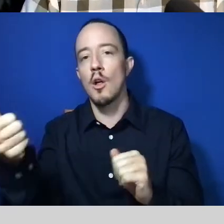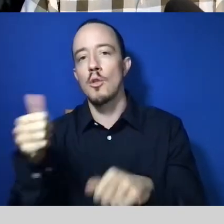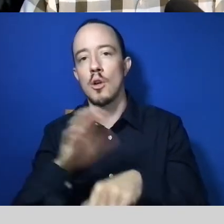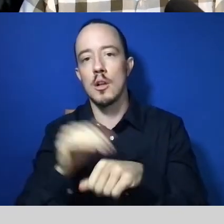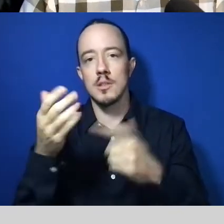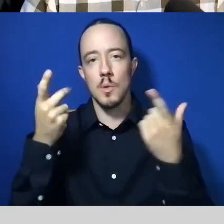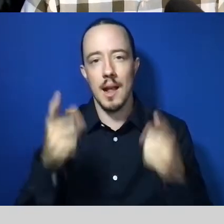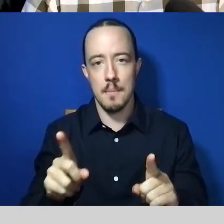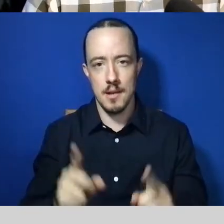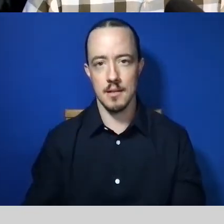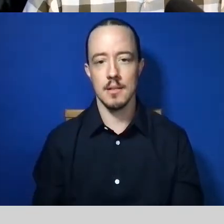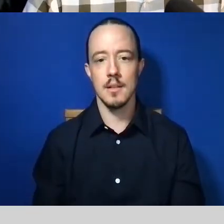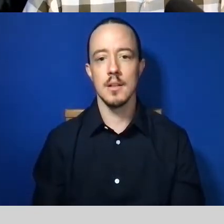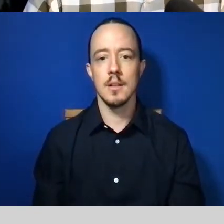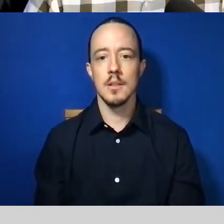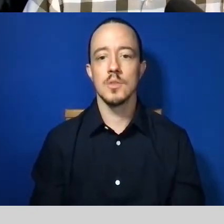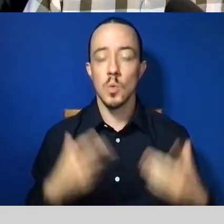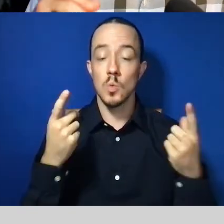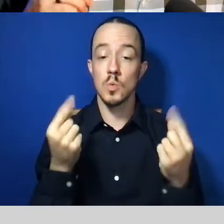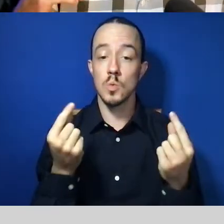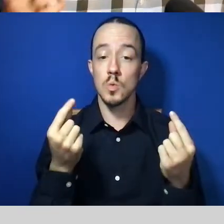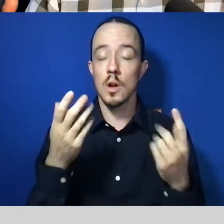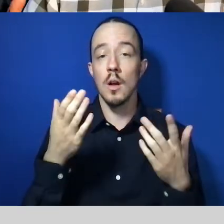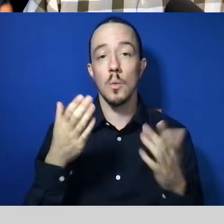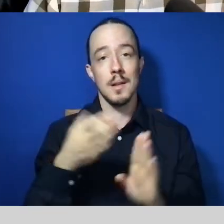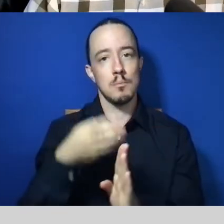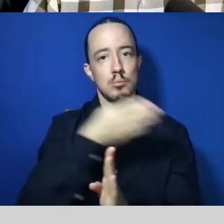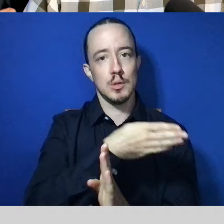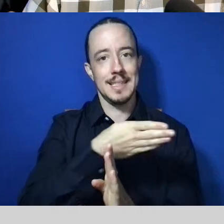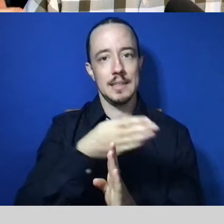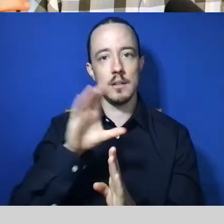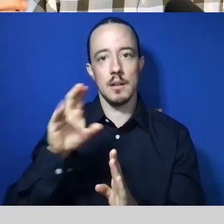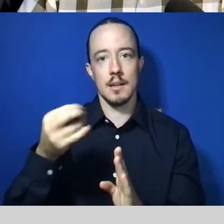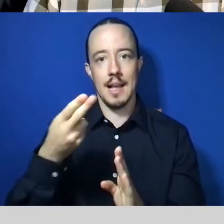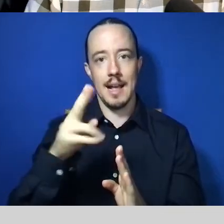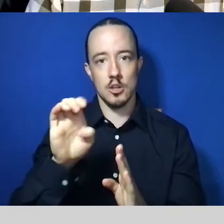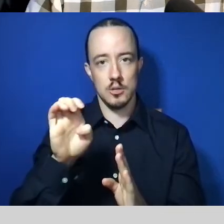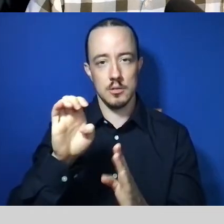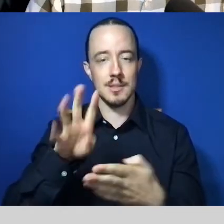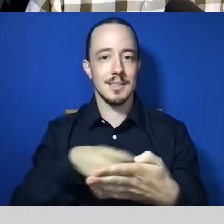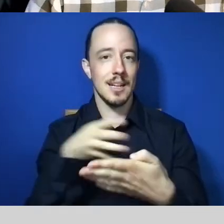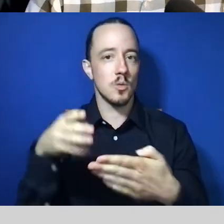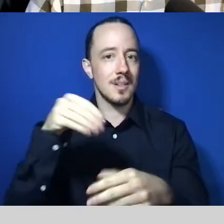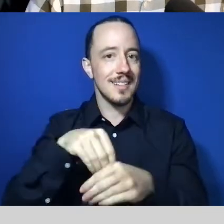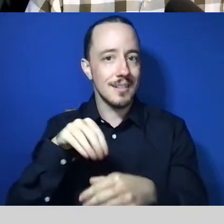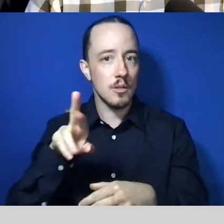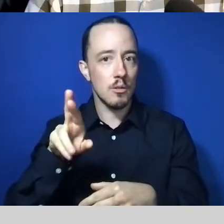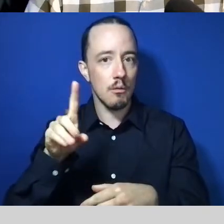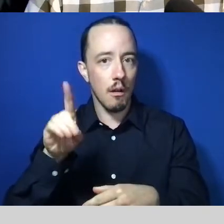So we pre-cache that schedule in Redis. So most calls for the schedule get,